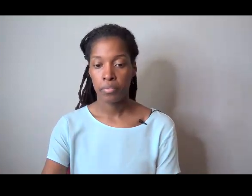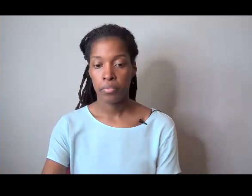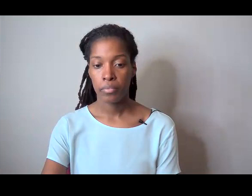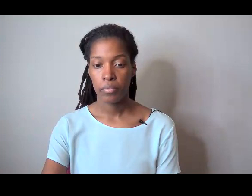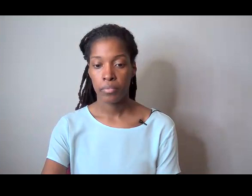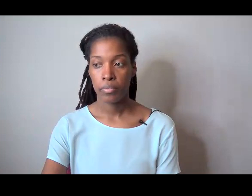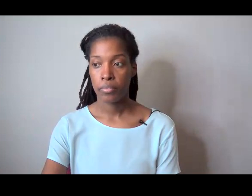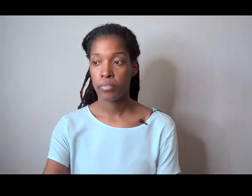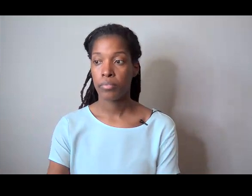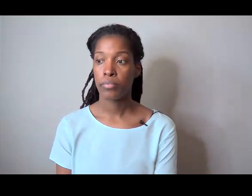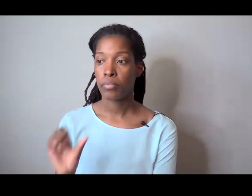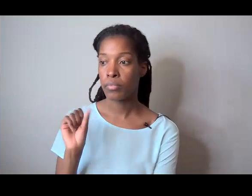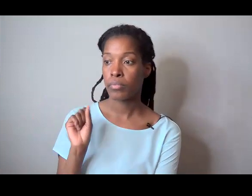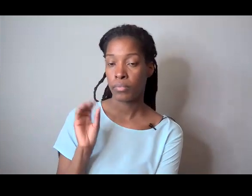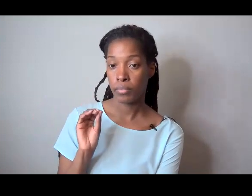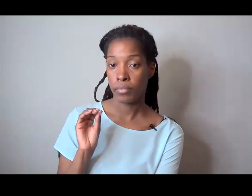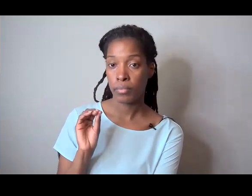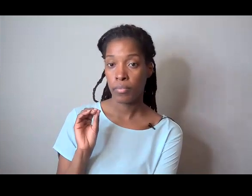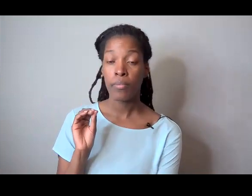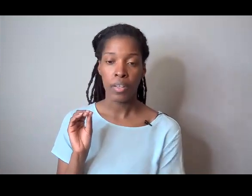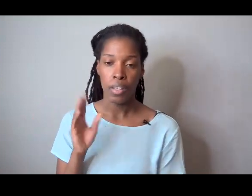So really you would be reporting just like you do the others.